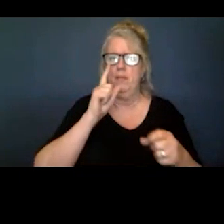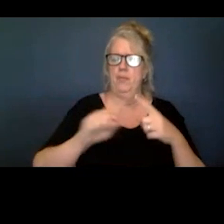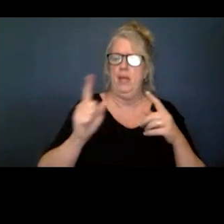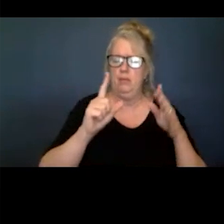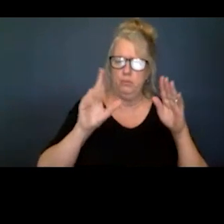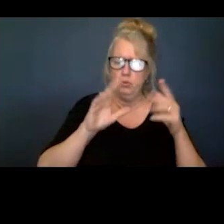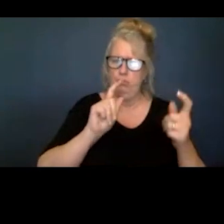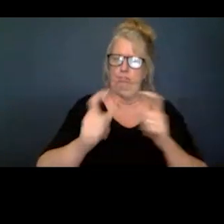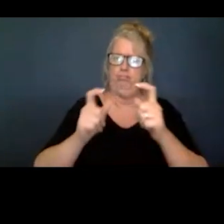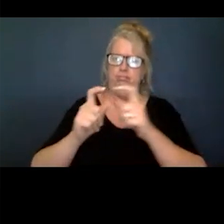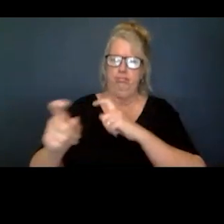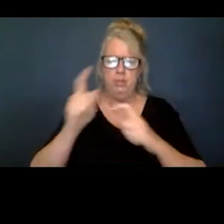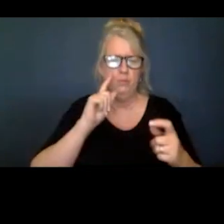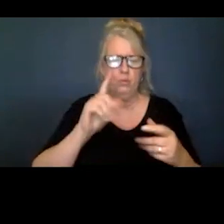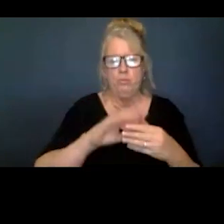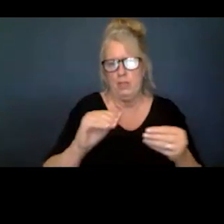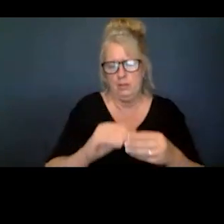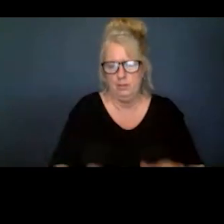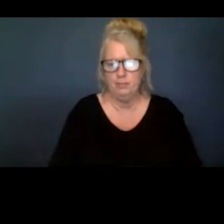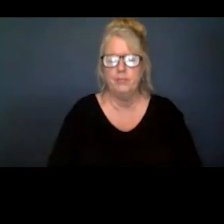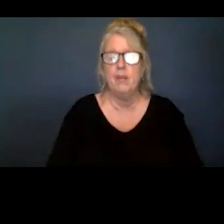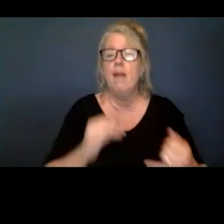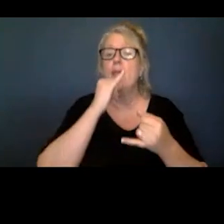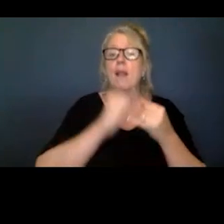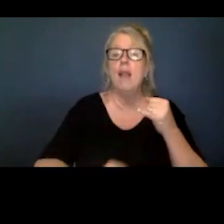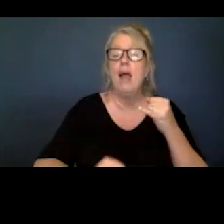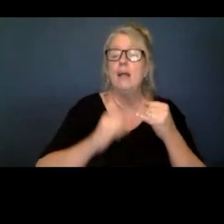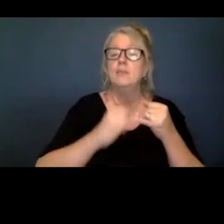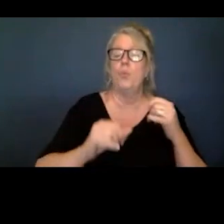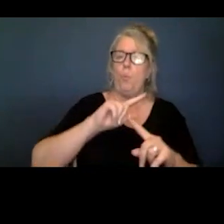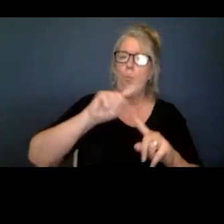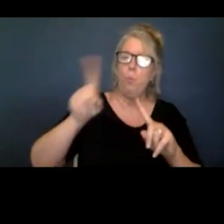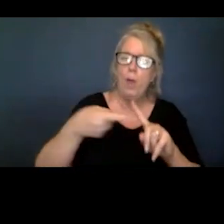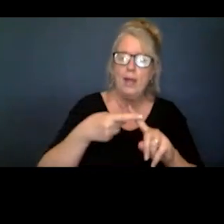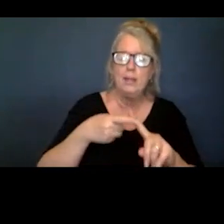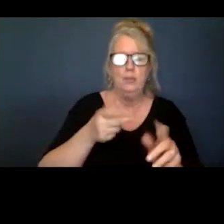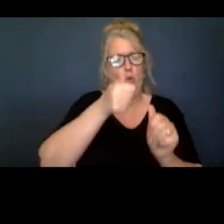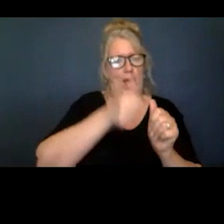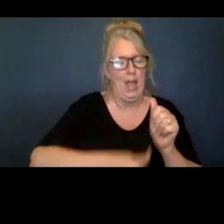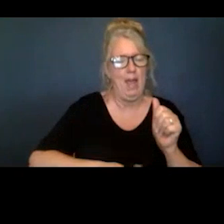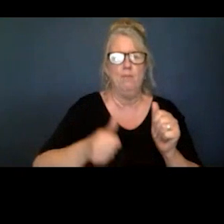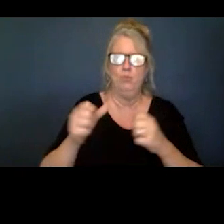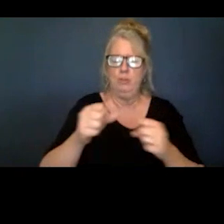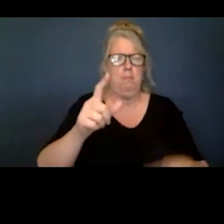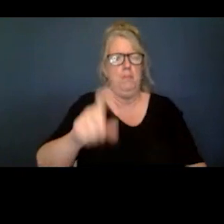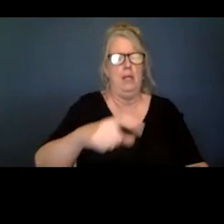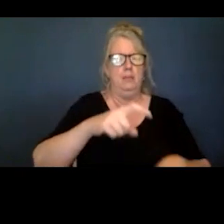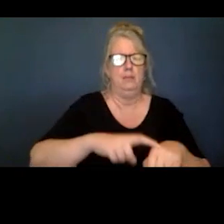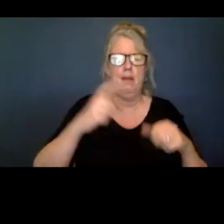communications out. And lastly, when? Every strategy needs a timeline. In the coming slides,